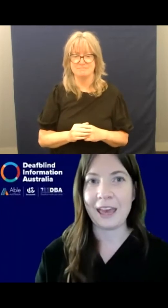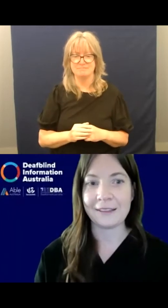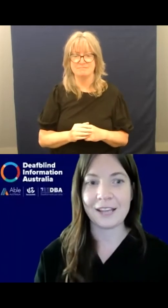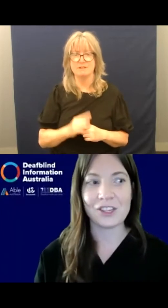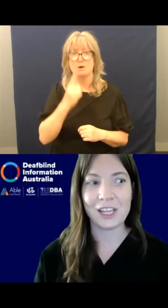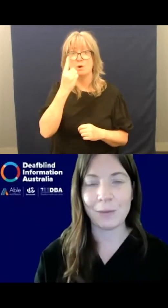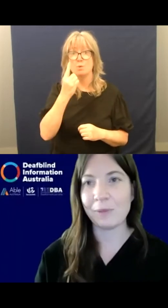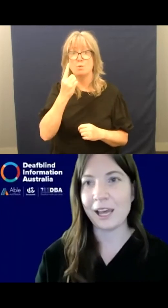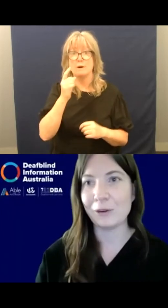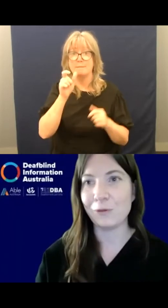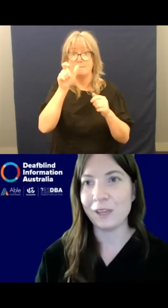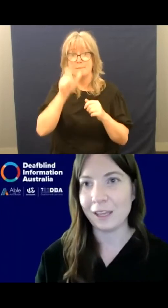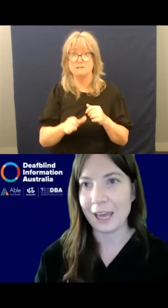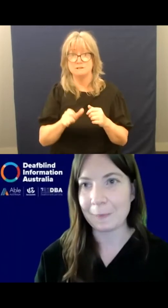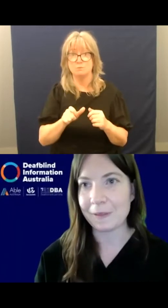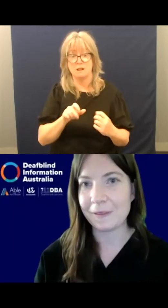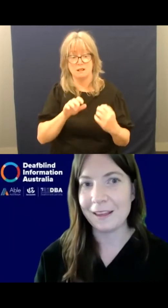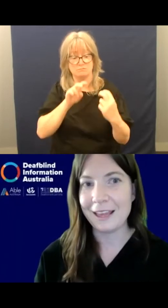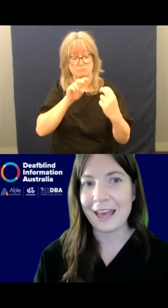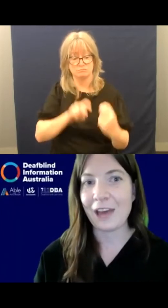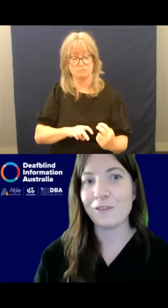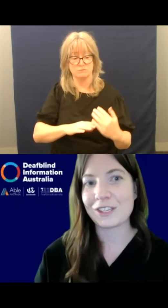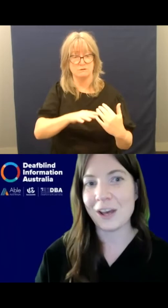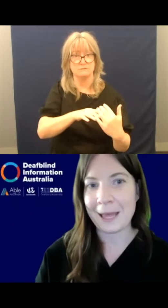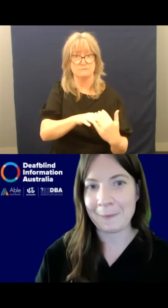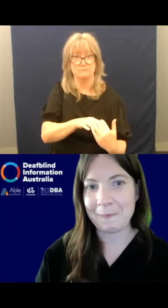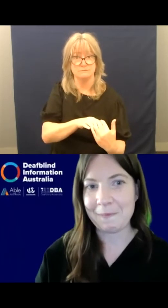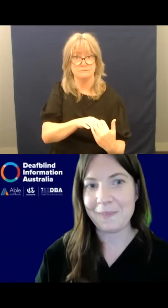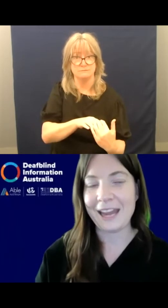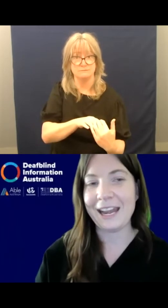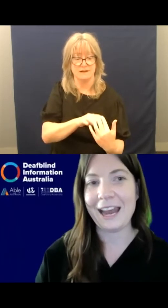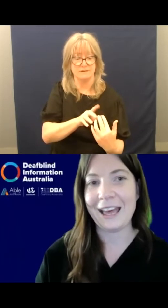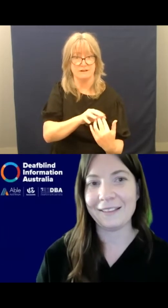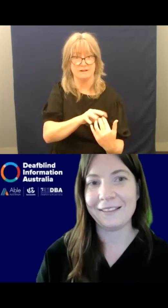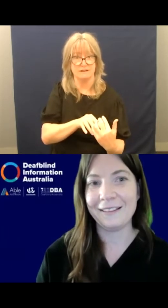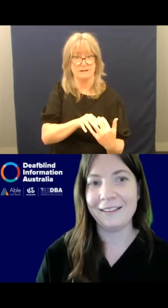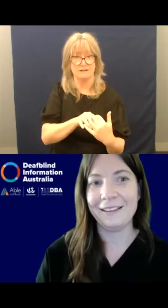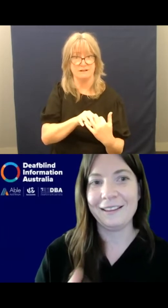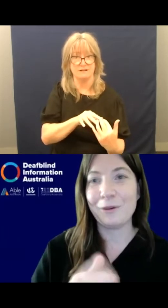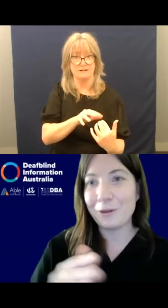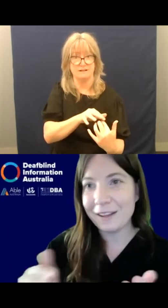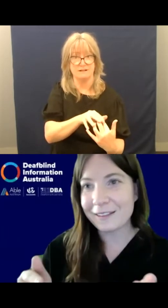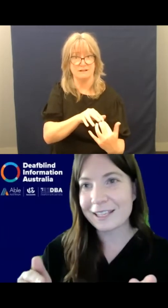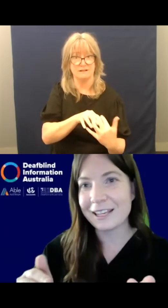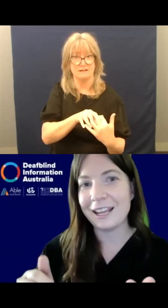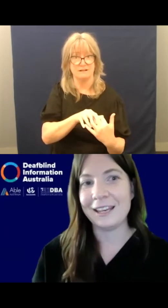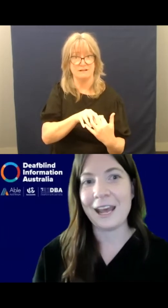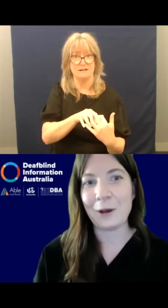touching and we play little finger games. And over time that has progressed and now we